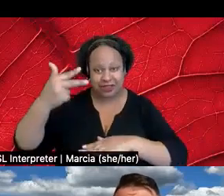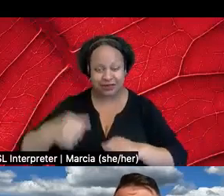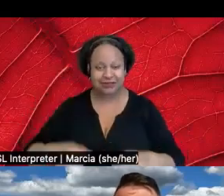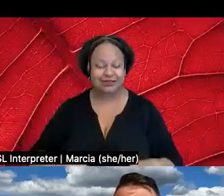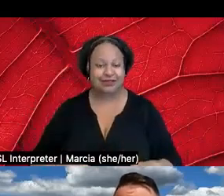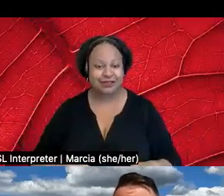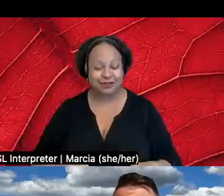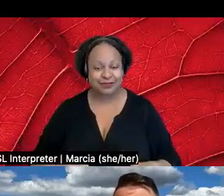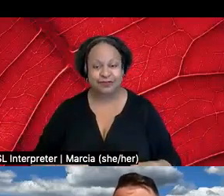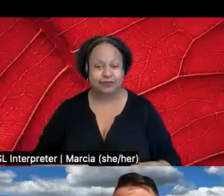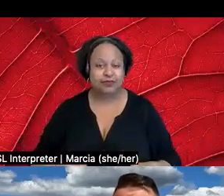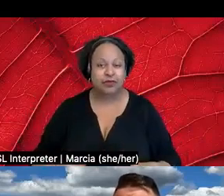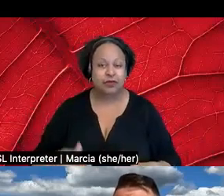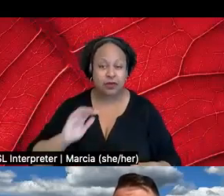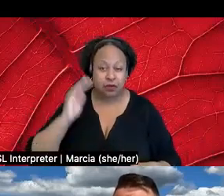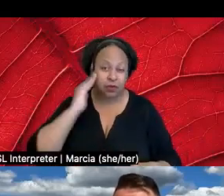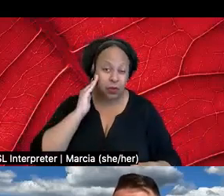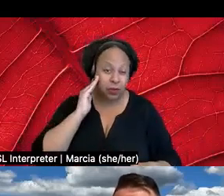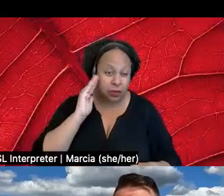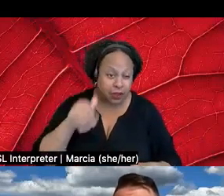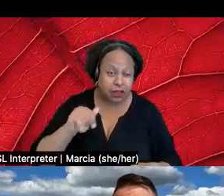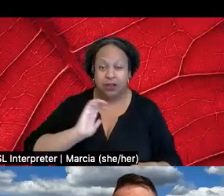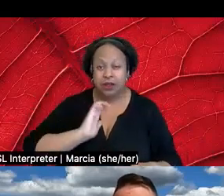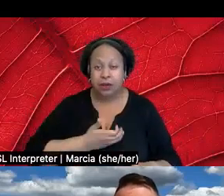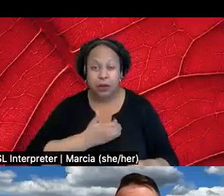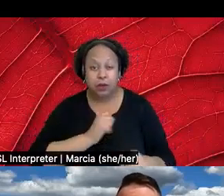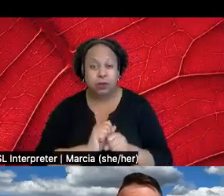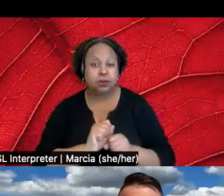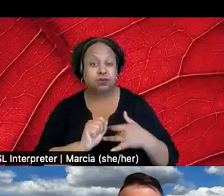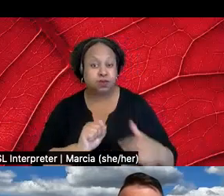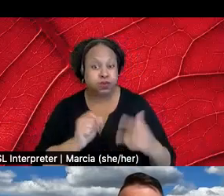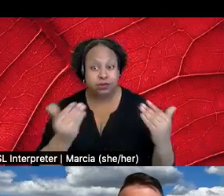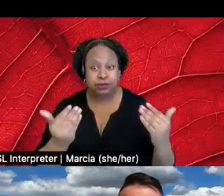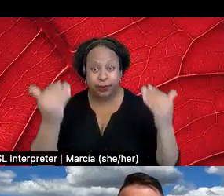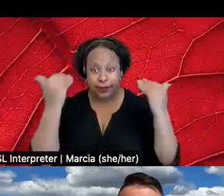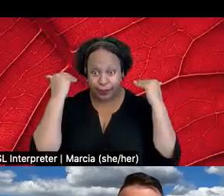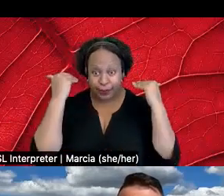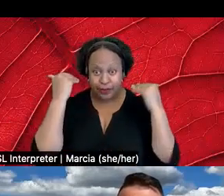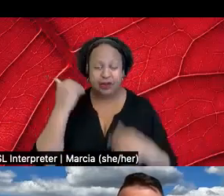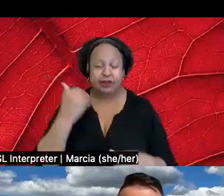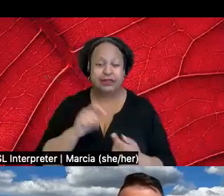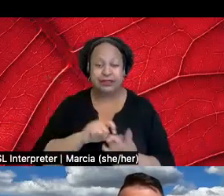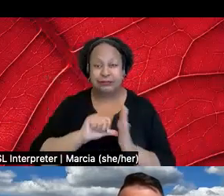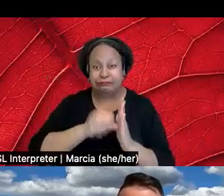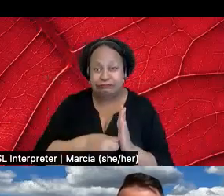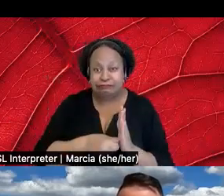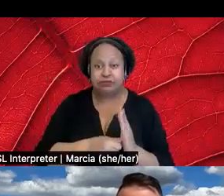We know our work is very overwhelming, especially since the emergence of COVID and the pandemic